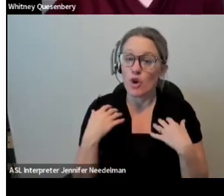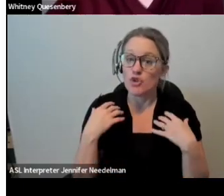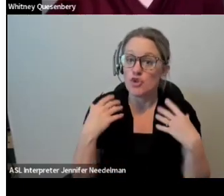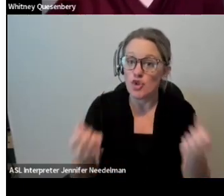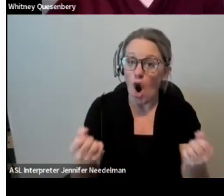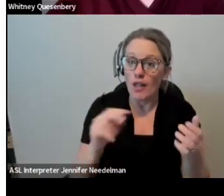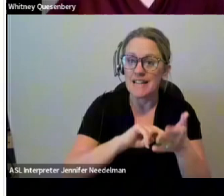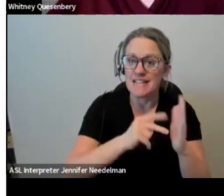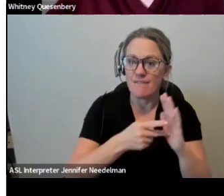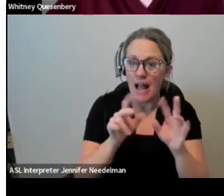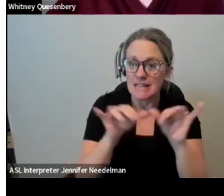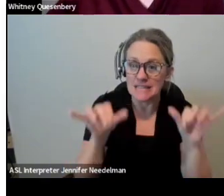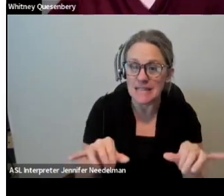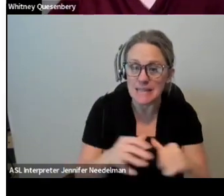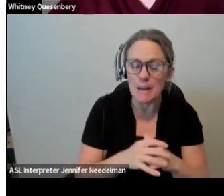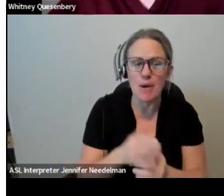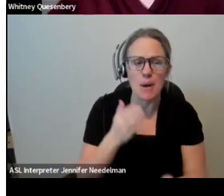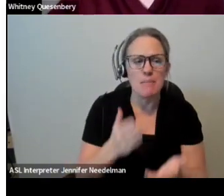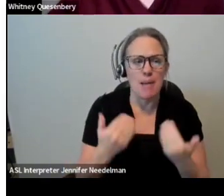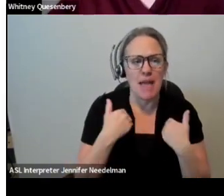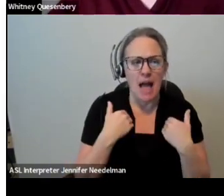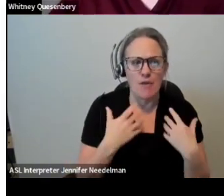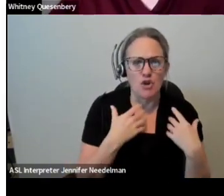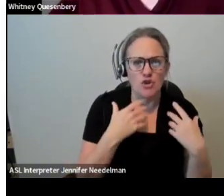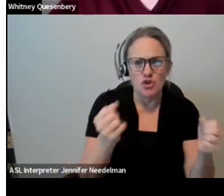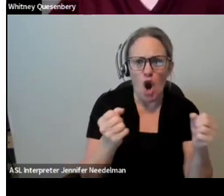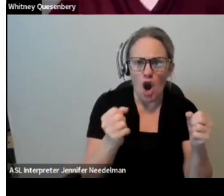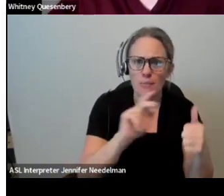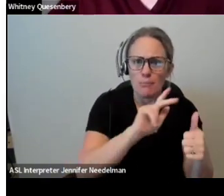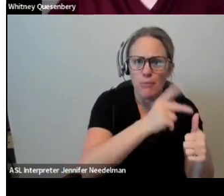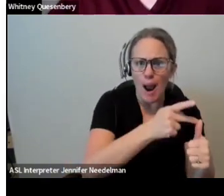you might have a strong primary persona and then a few secondary personas.